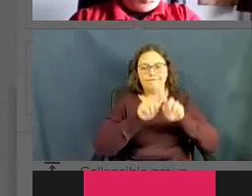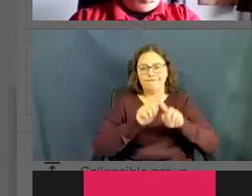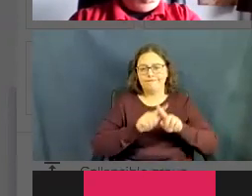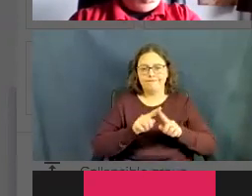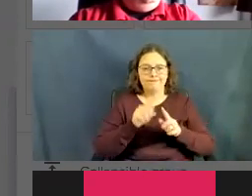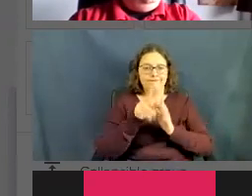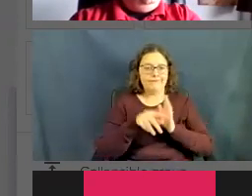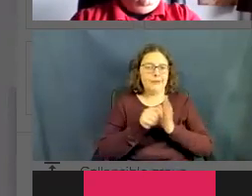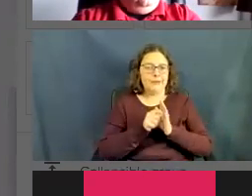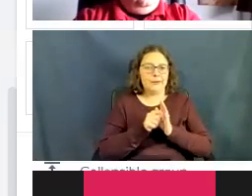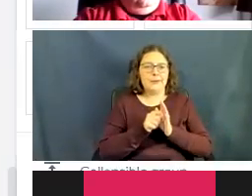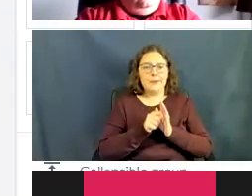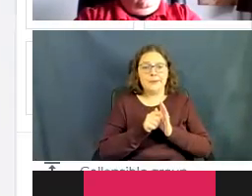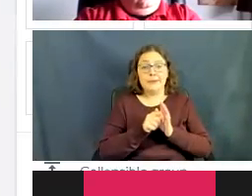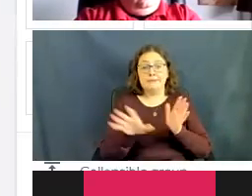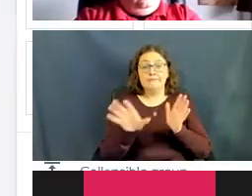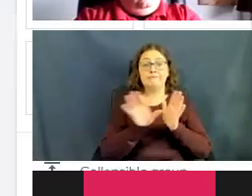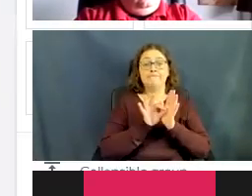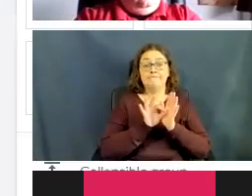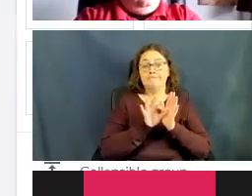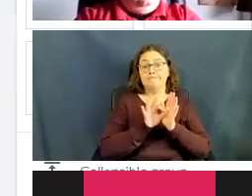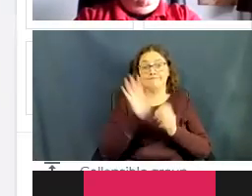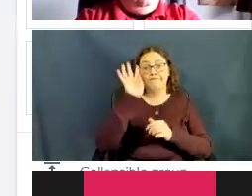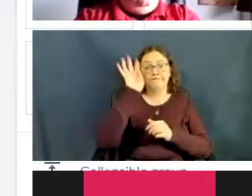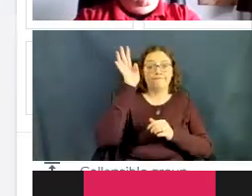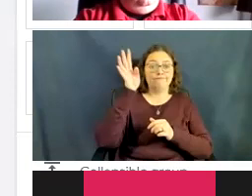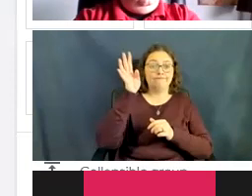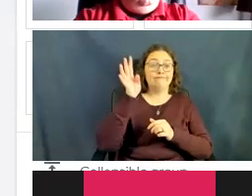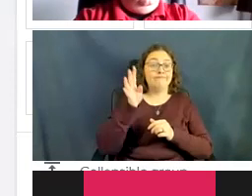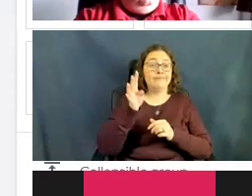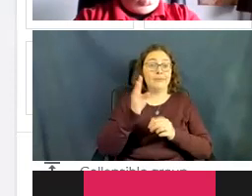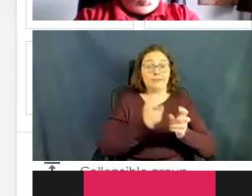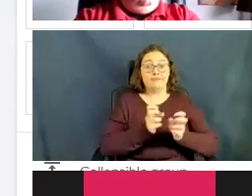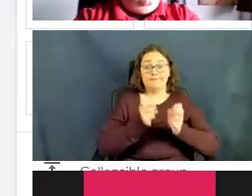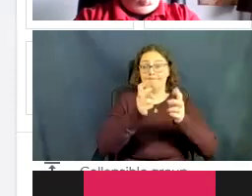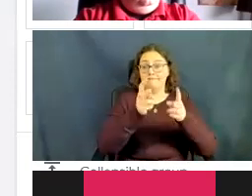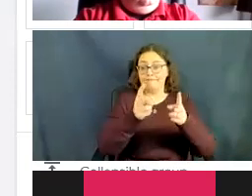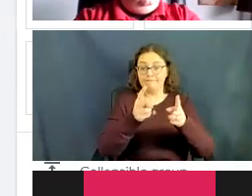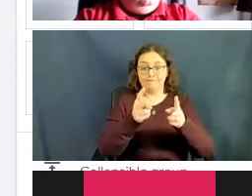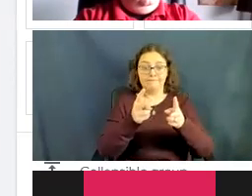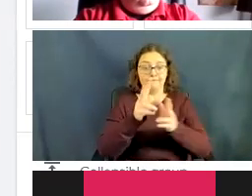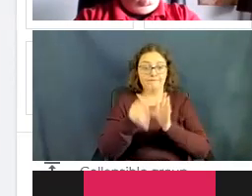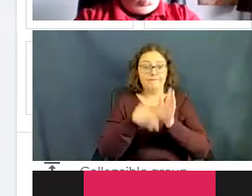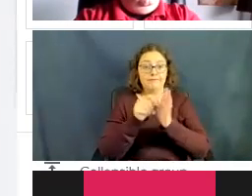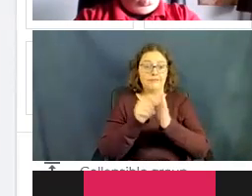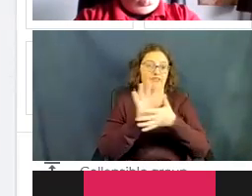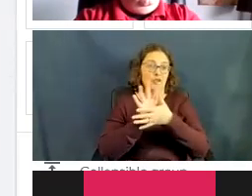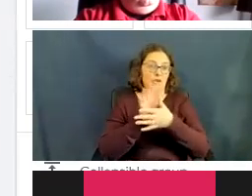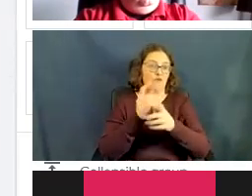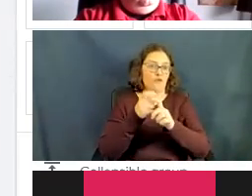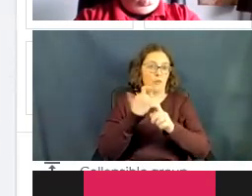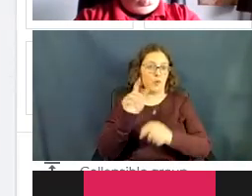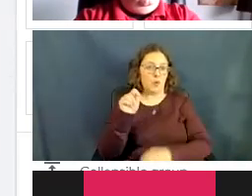When you click on this, the four components at the bottom, about me learning characteristics,